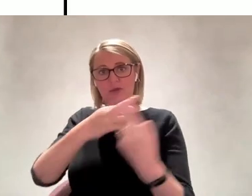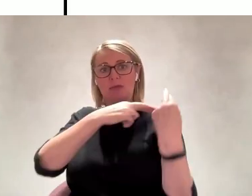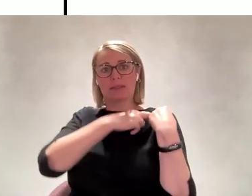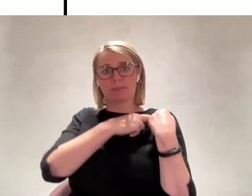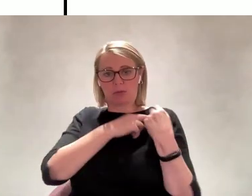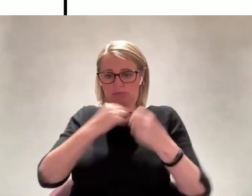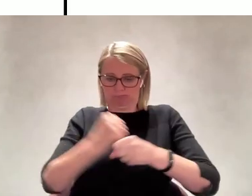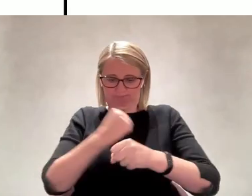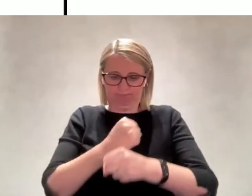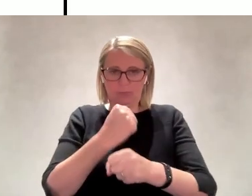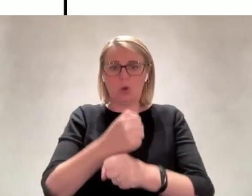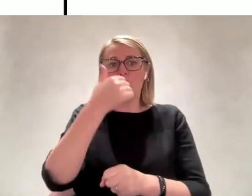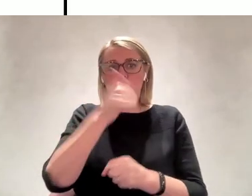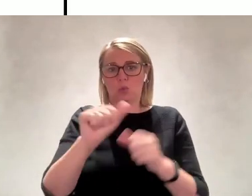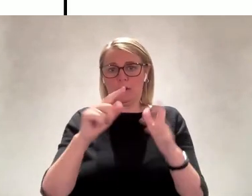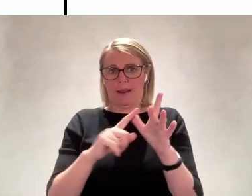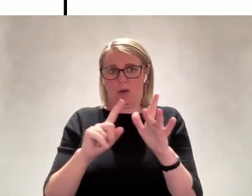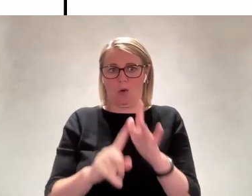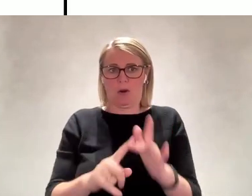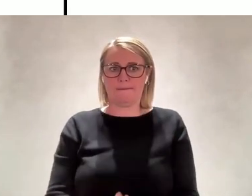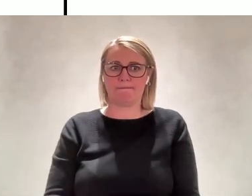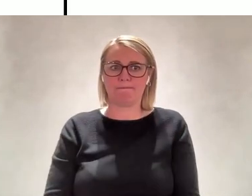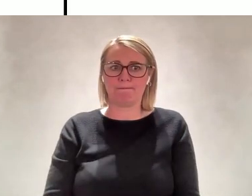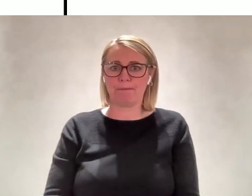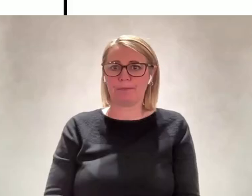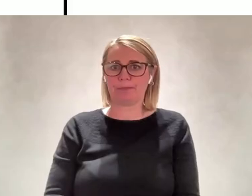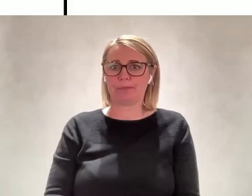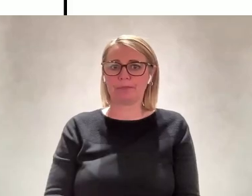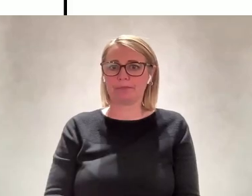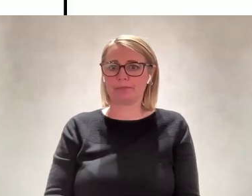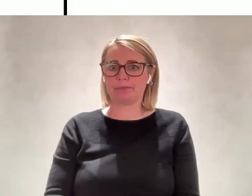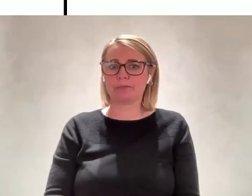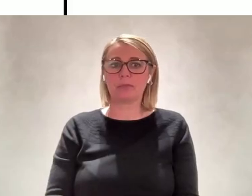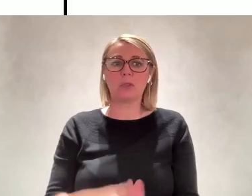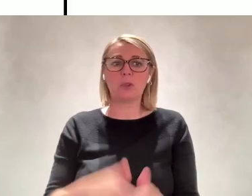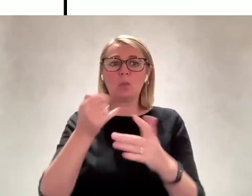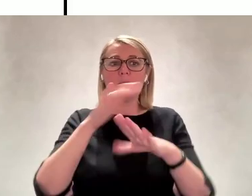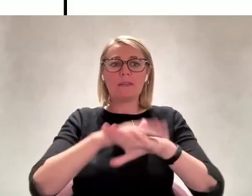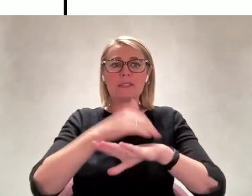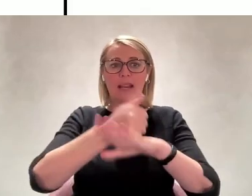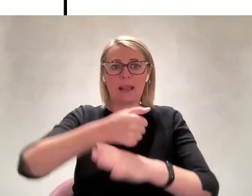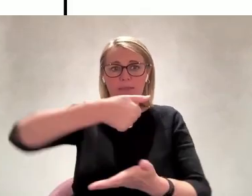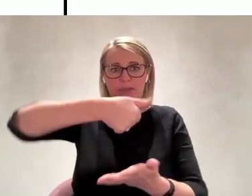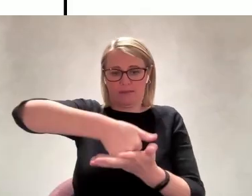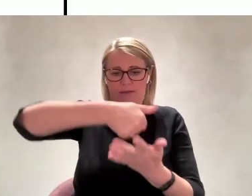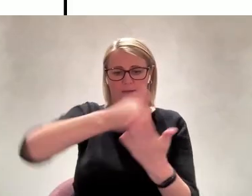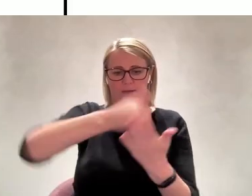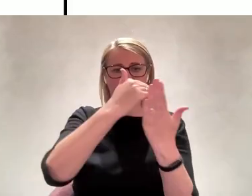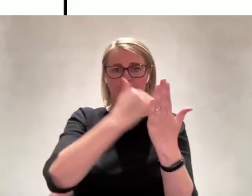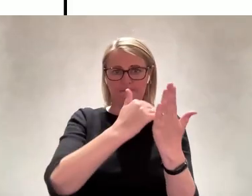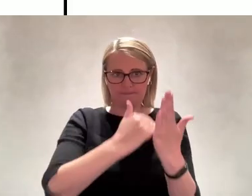innovate with AI. And we have set up some foundational practices